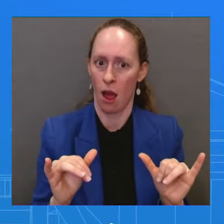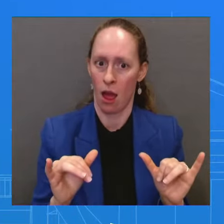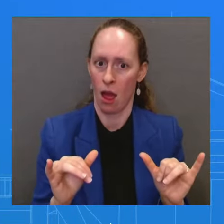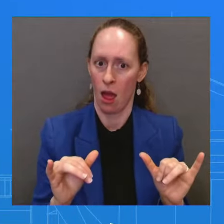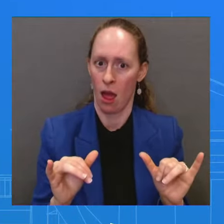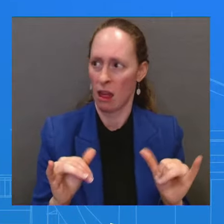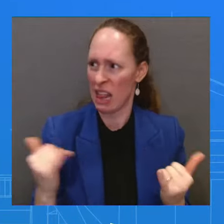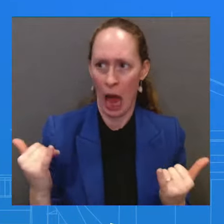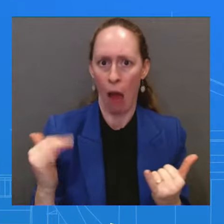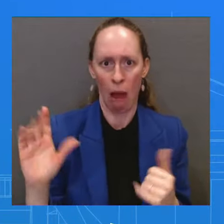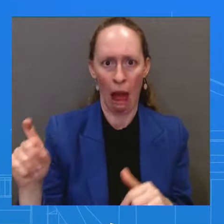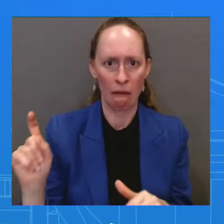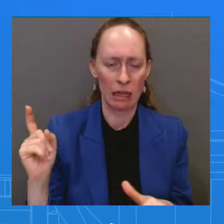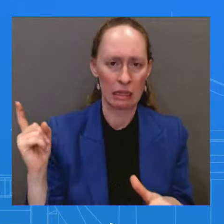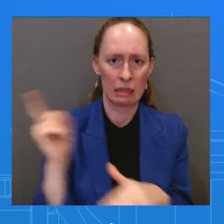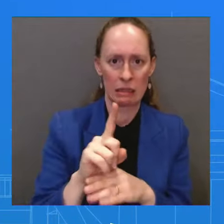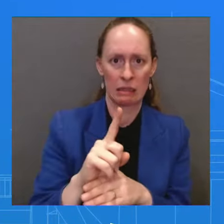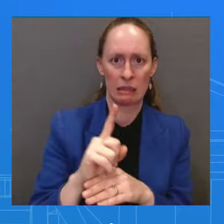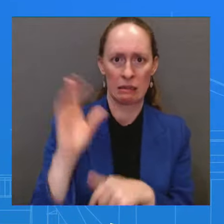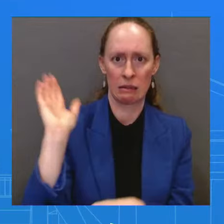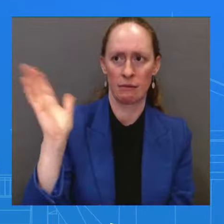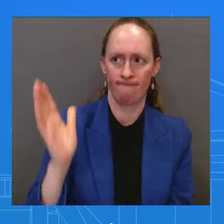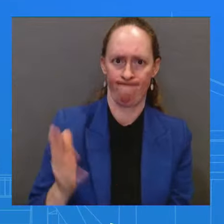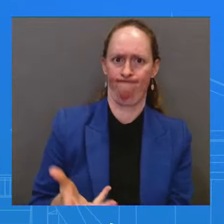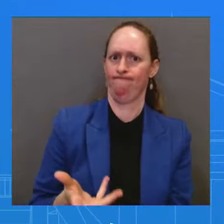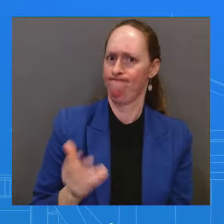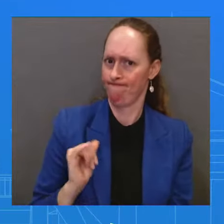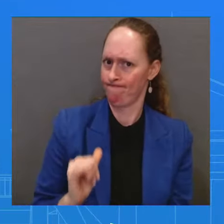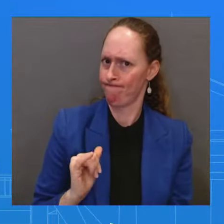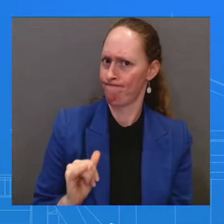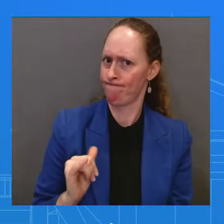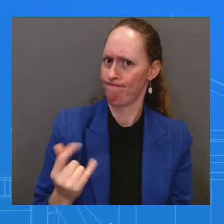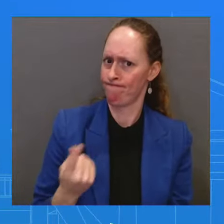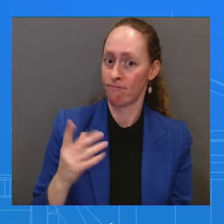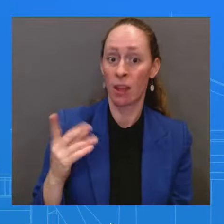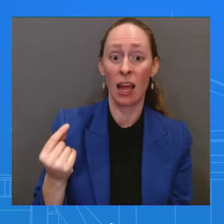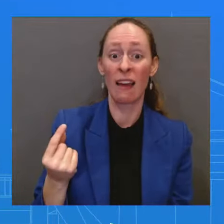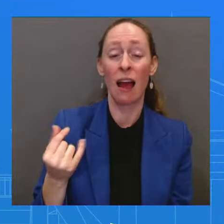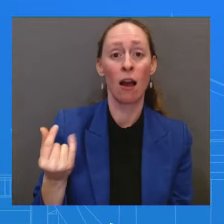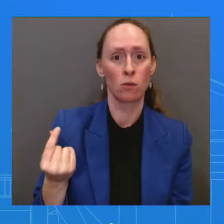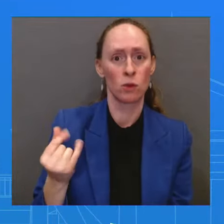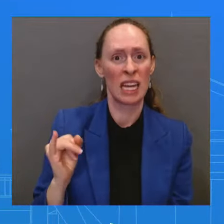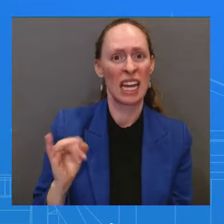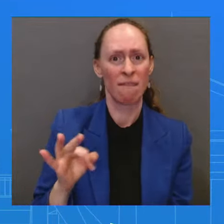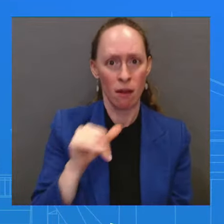Ms. Jean-Pierre: So, he's -- The Press: -- that Congress is going to do this? Ms. Jean-Pierre: So, he's confident because there has been a broad support for this -- right?